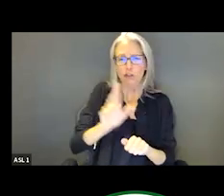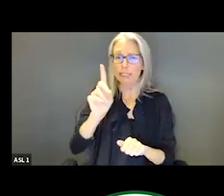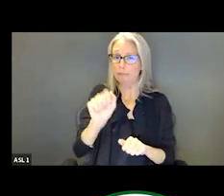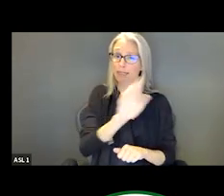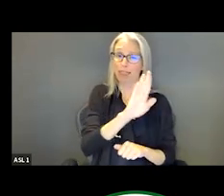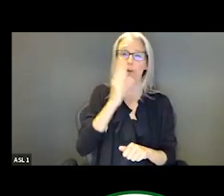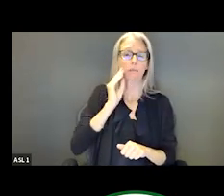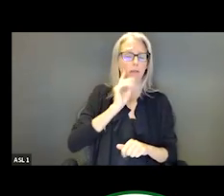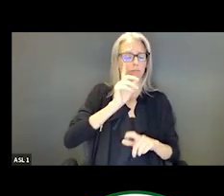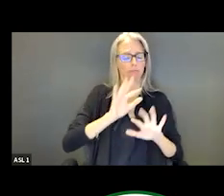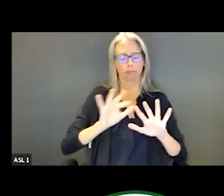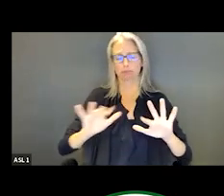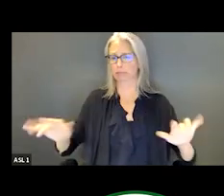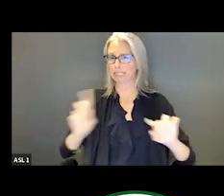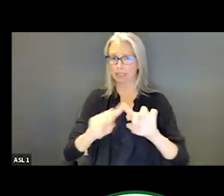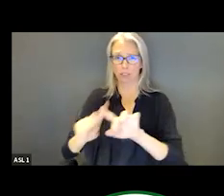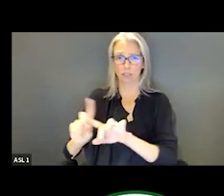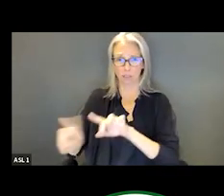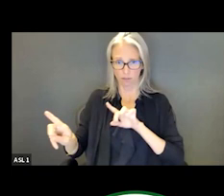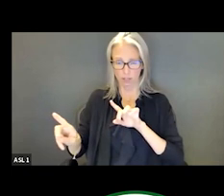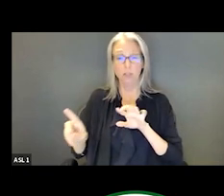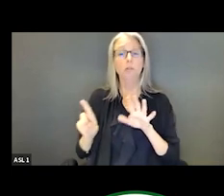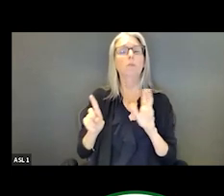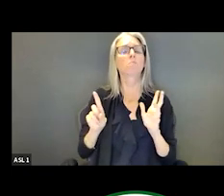how a site might be navigated or experienced.